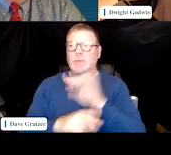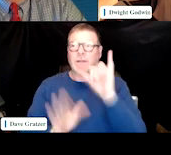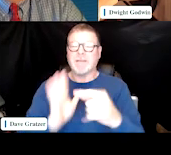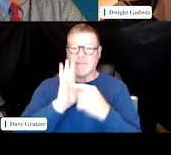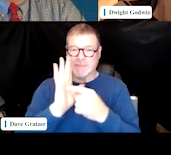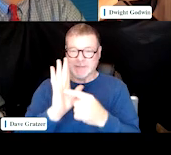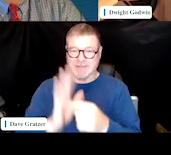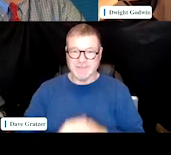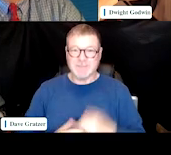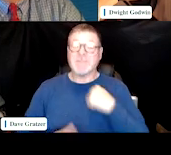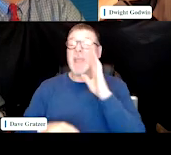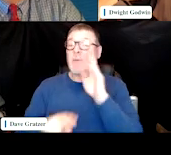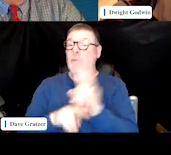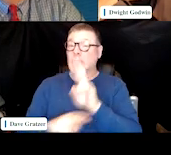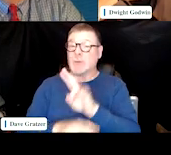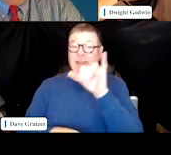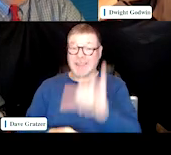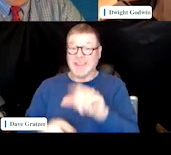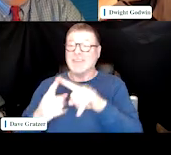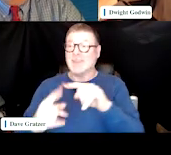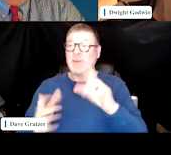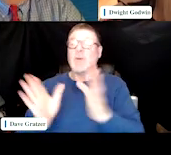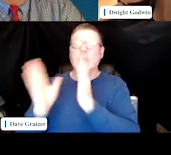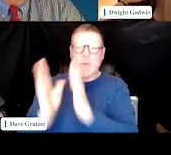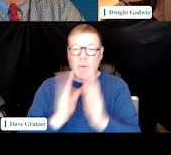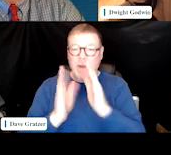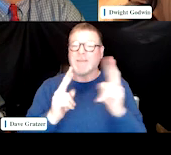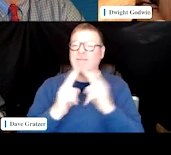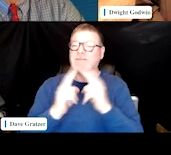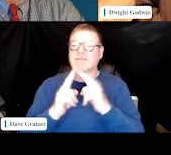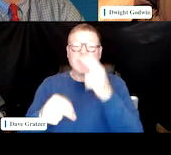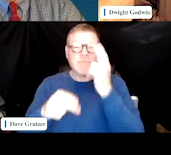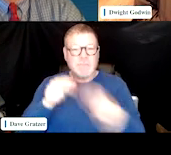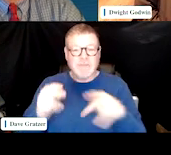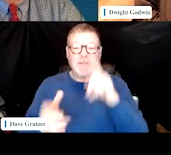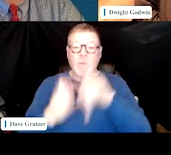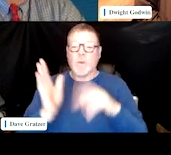So I'm gonna use this model to sort of organize and talk very briefly about what some of the roles are